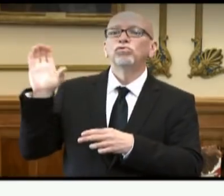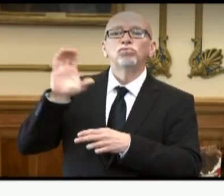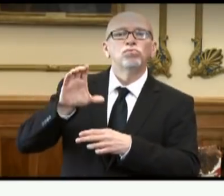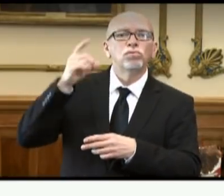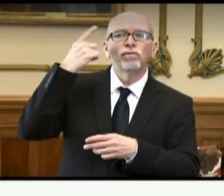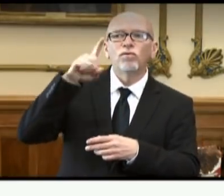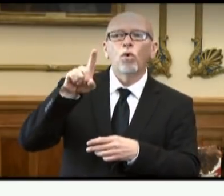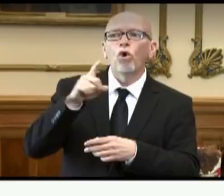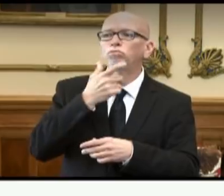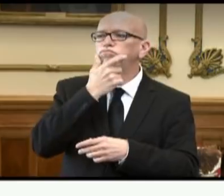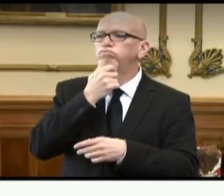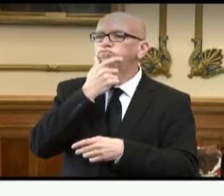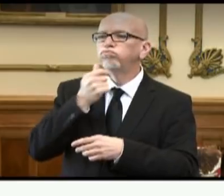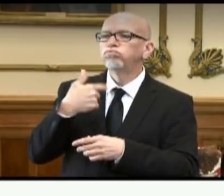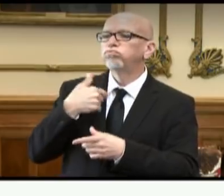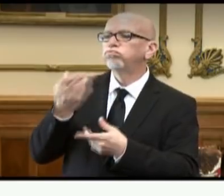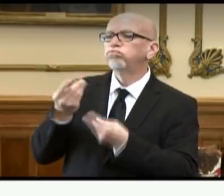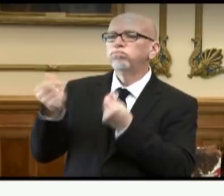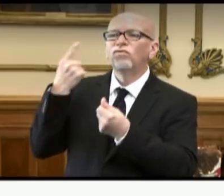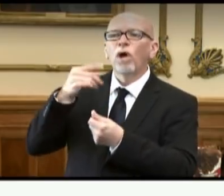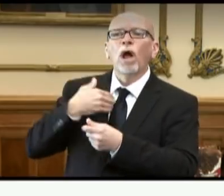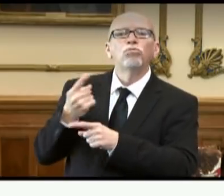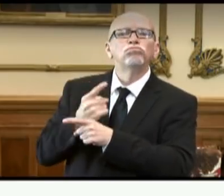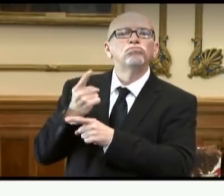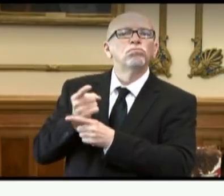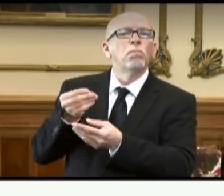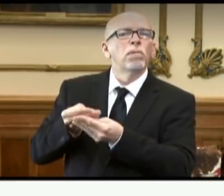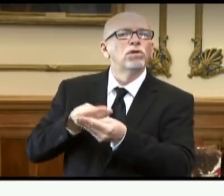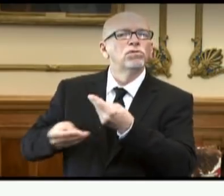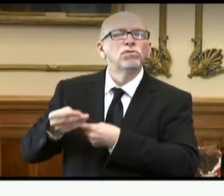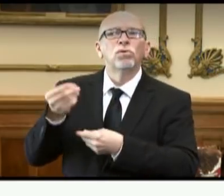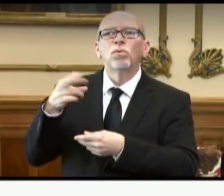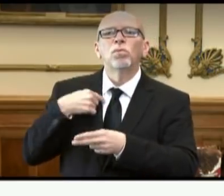THEY CAN ONLY BE USED FOR THOSE PURPOSES.